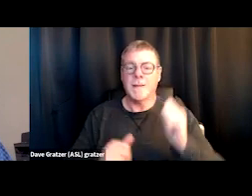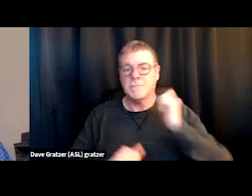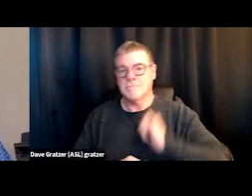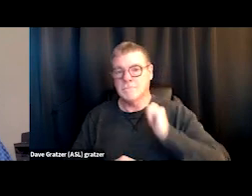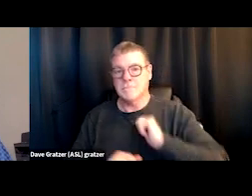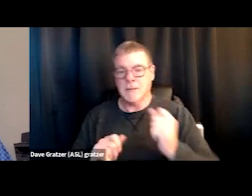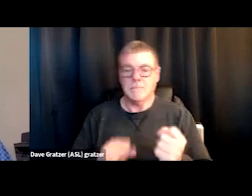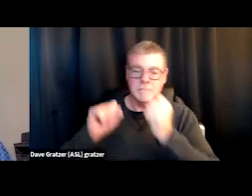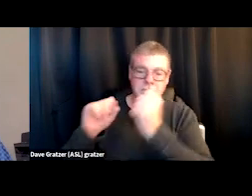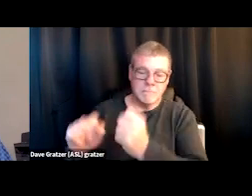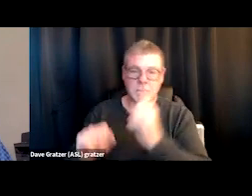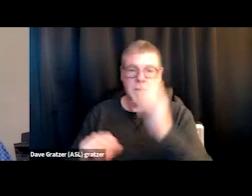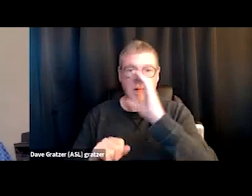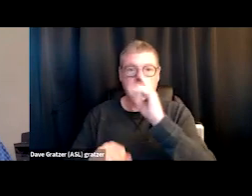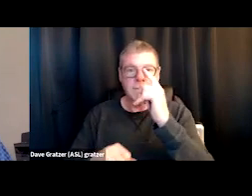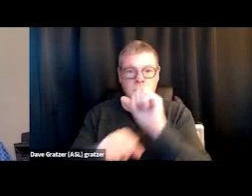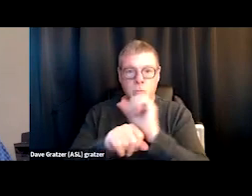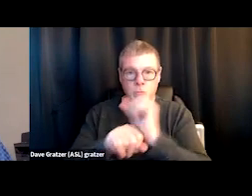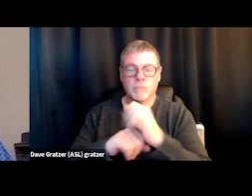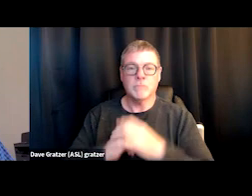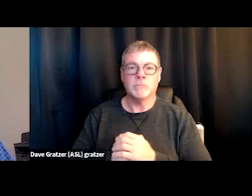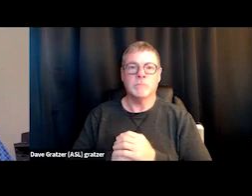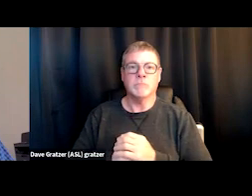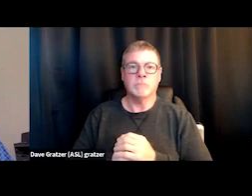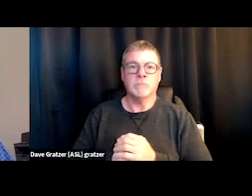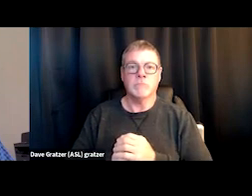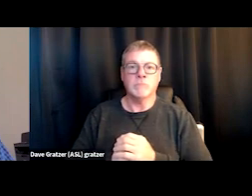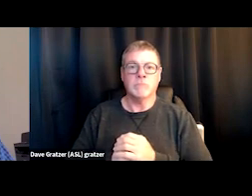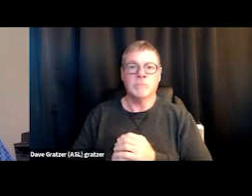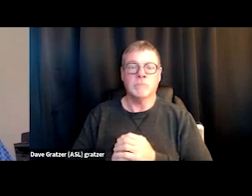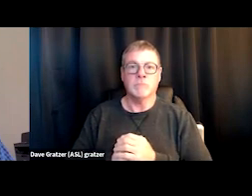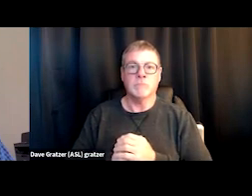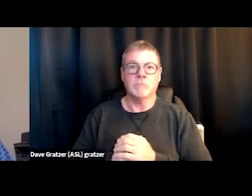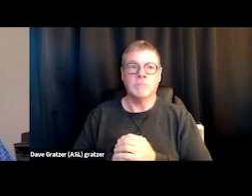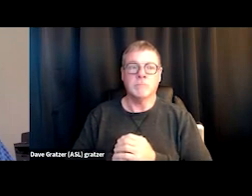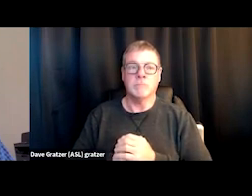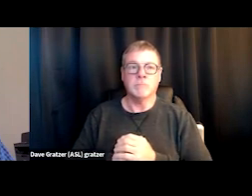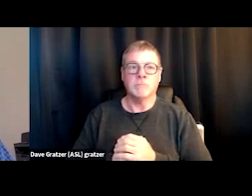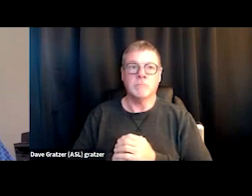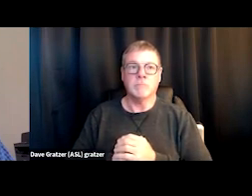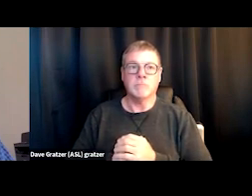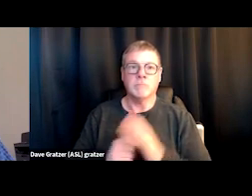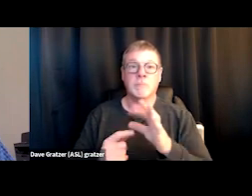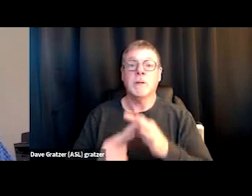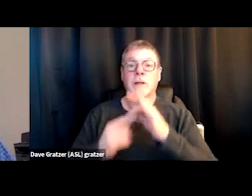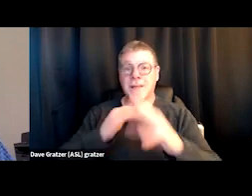while they go look for work or whatever they need to do. Certainly, adding showers and laundry,